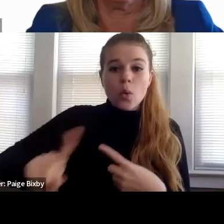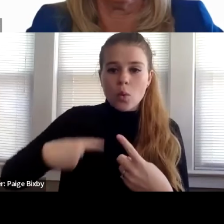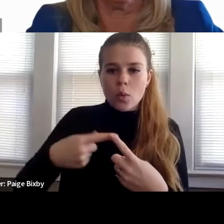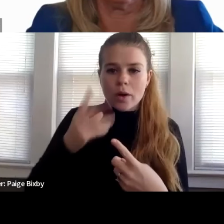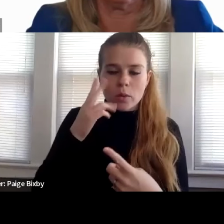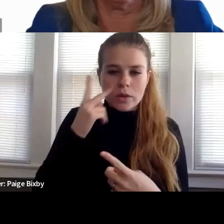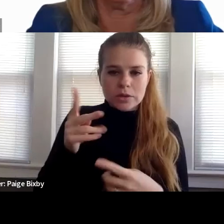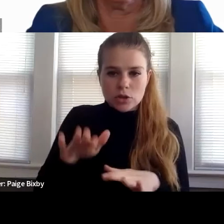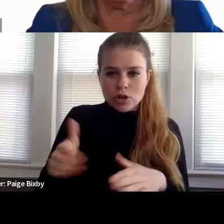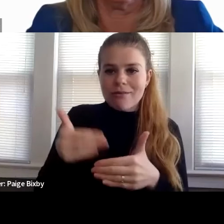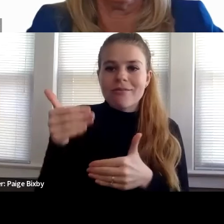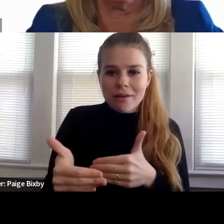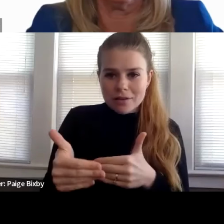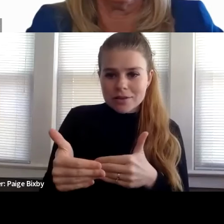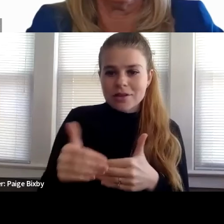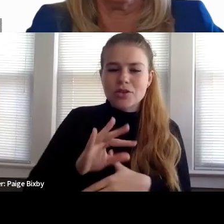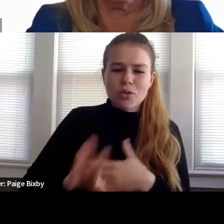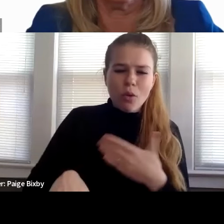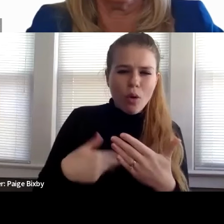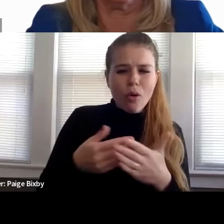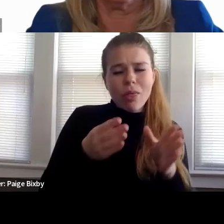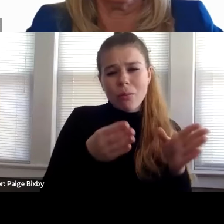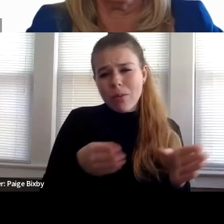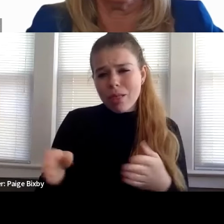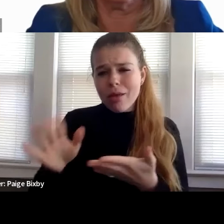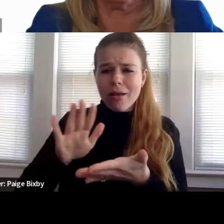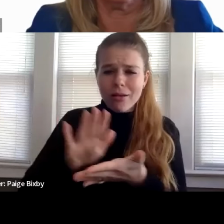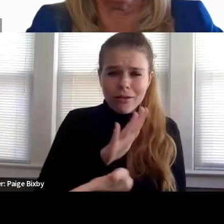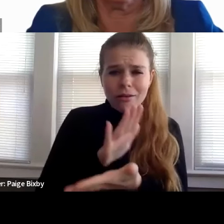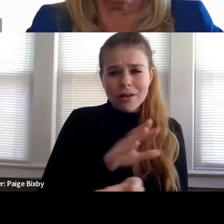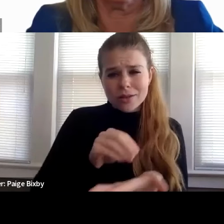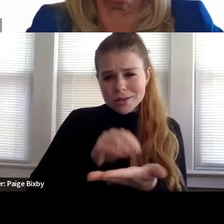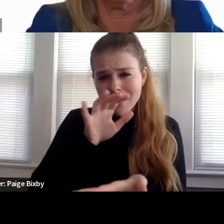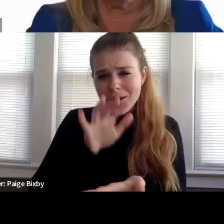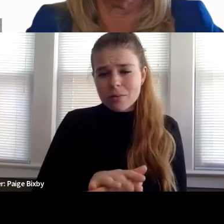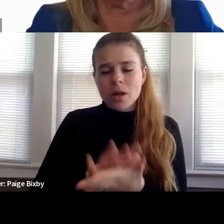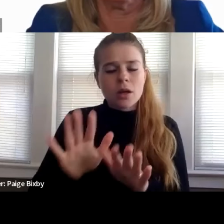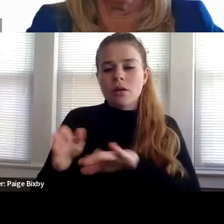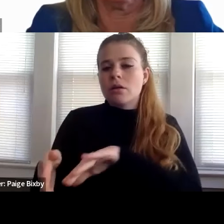And so we got rid of all the plans and all the documents and everything else, like, what's next for you?